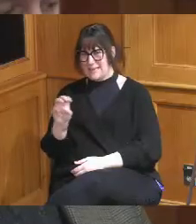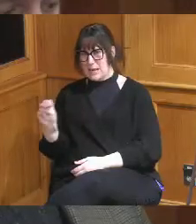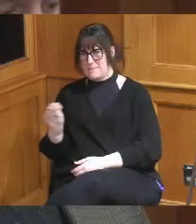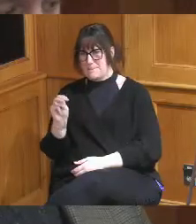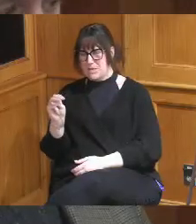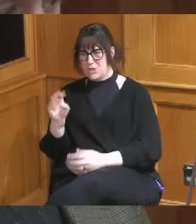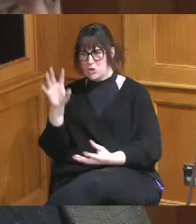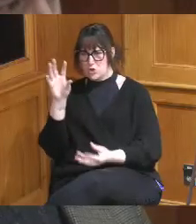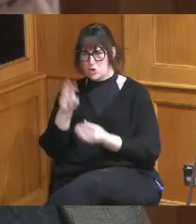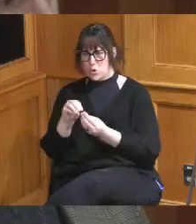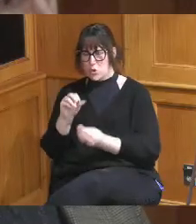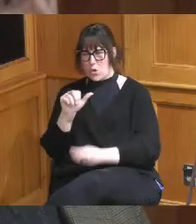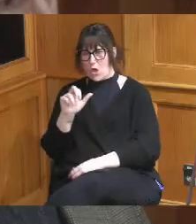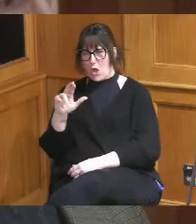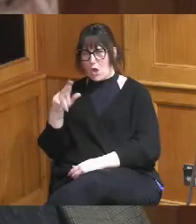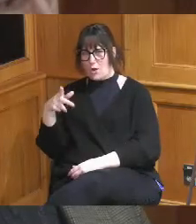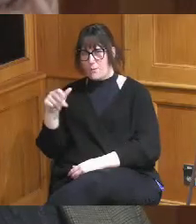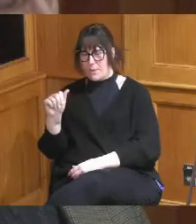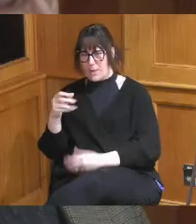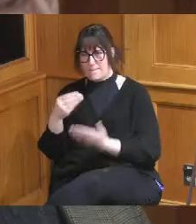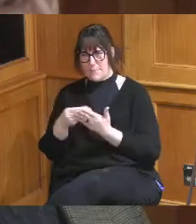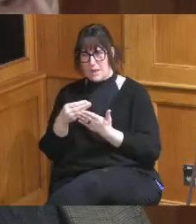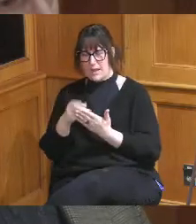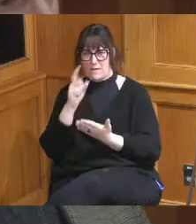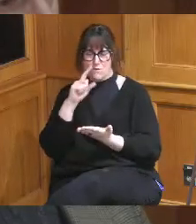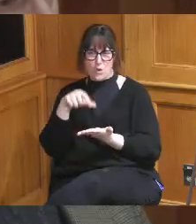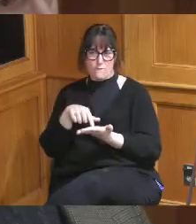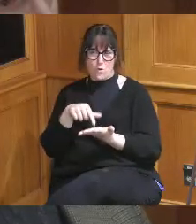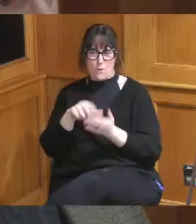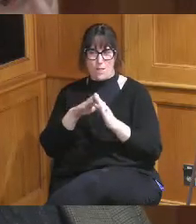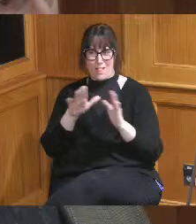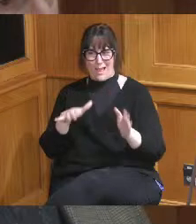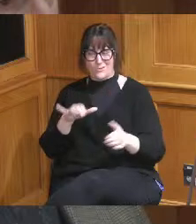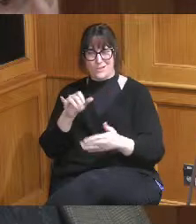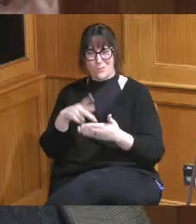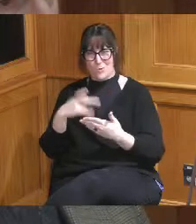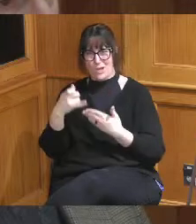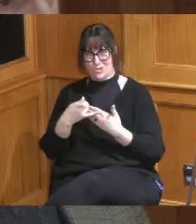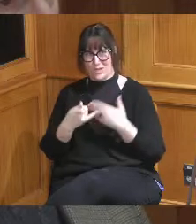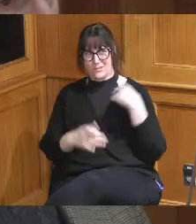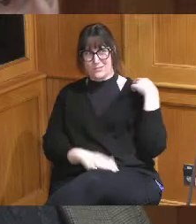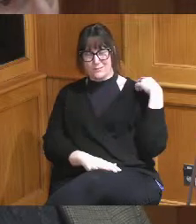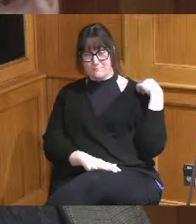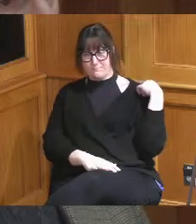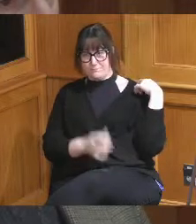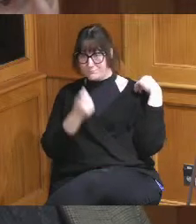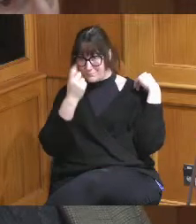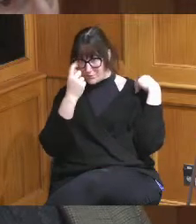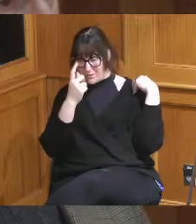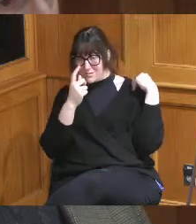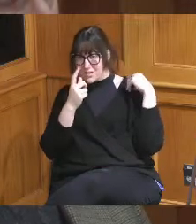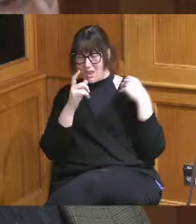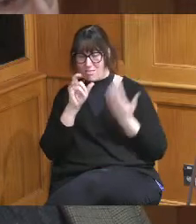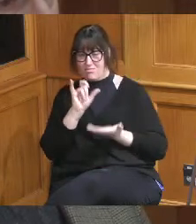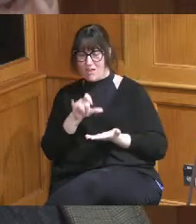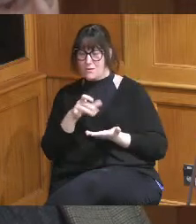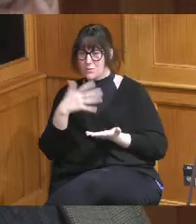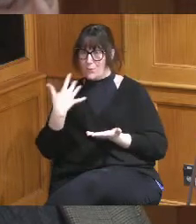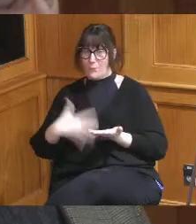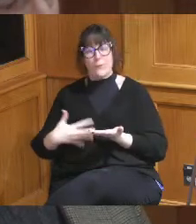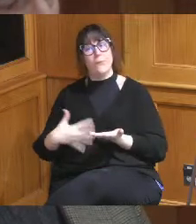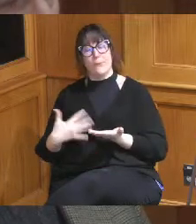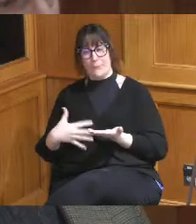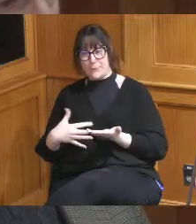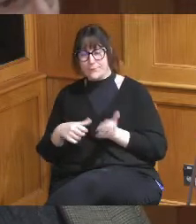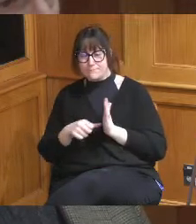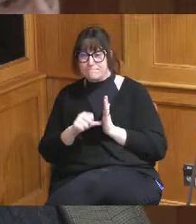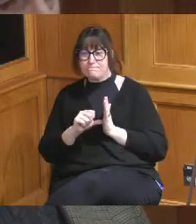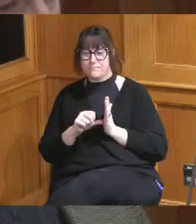money for affordable housing projects and that's nothing to sneeze at we also have HUD dollars that